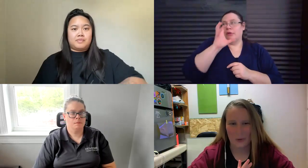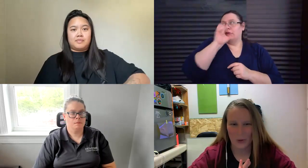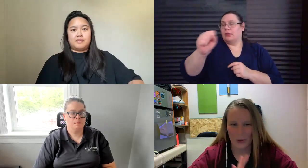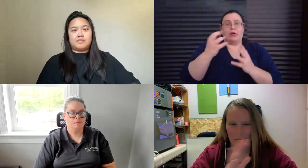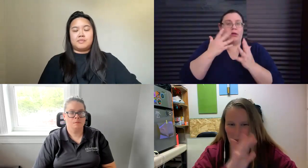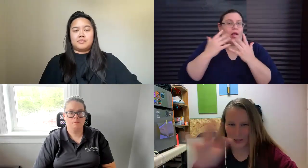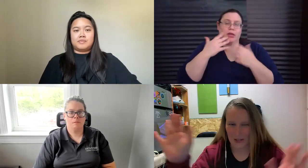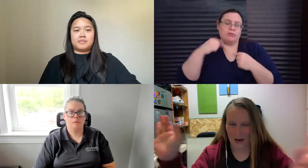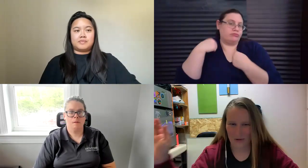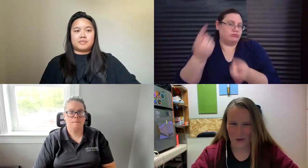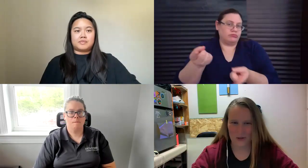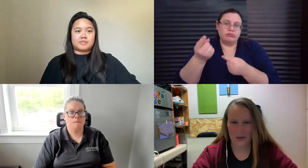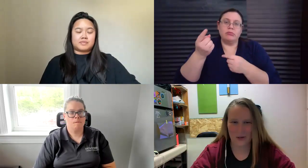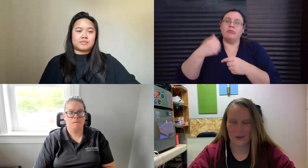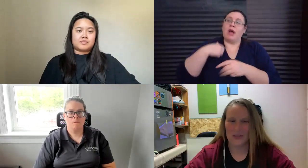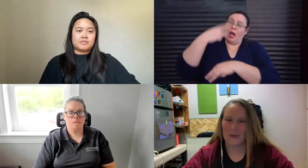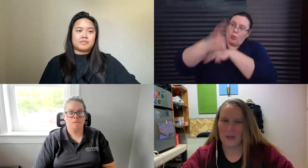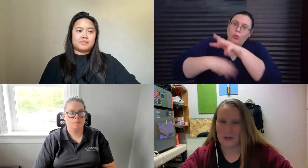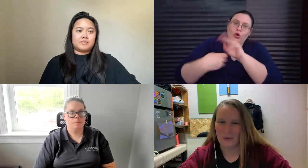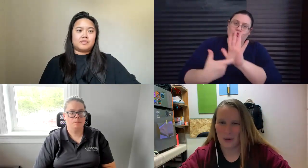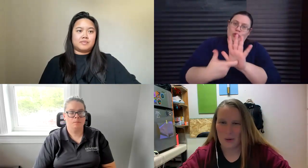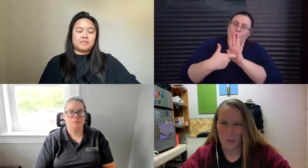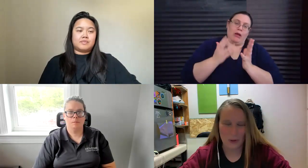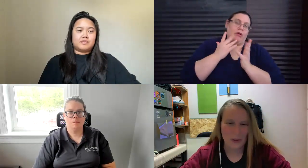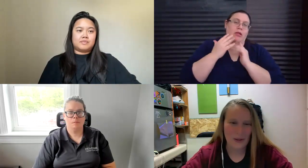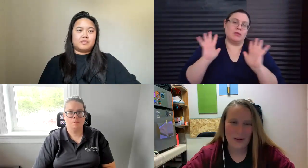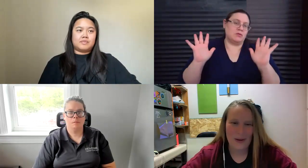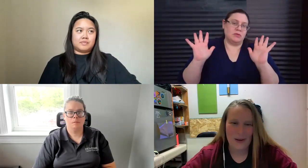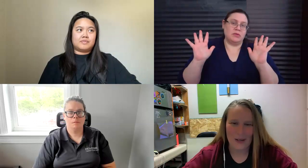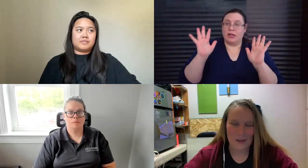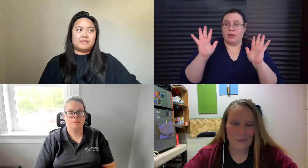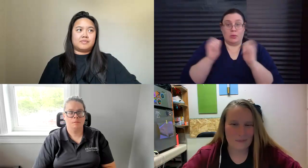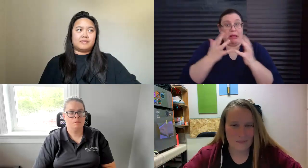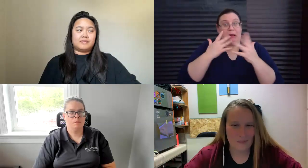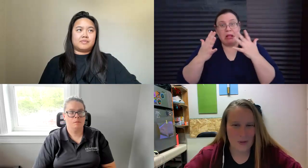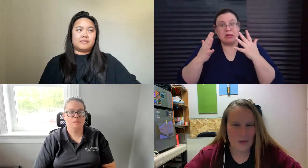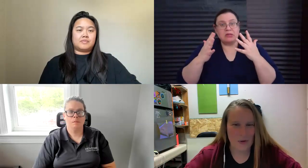My world needed to have colors in it or else I'd be very bored.